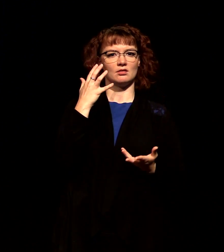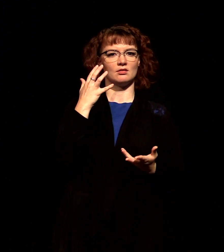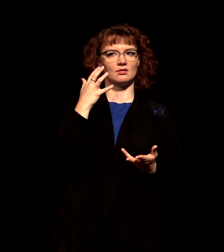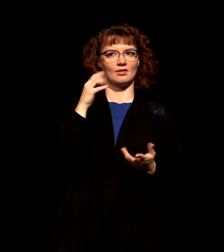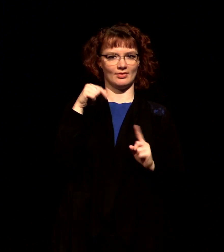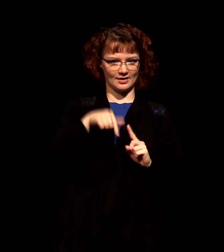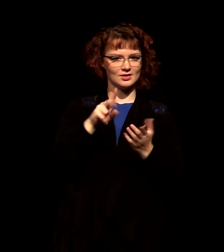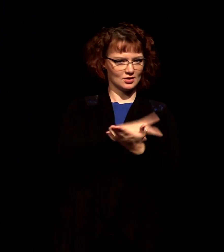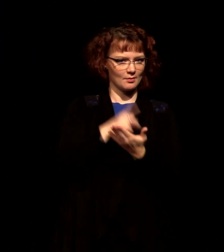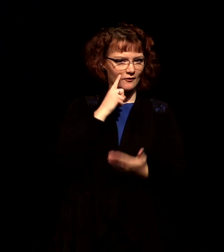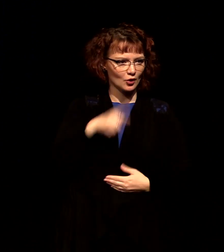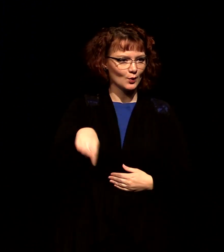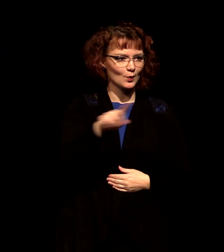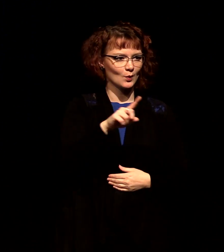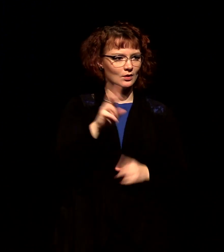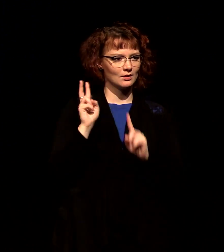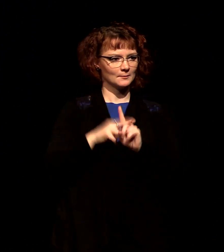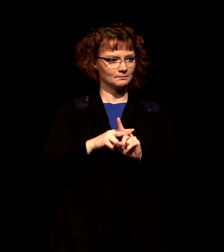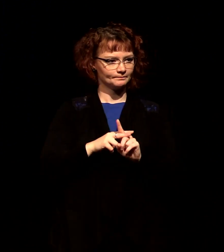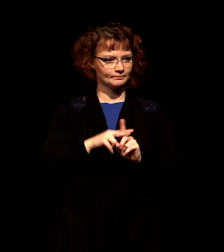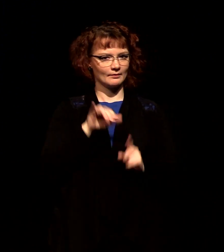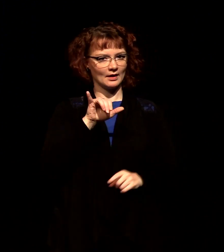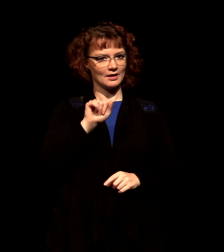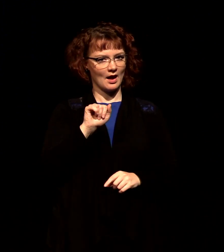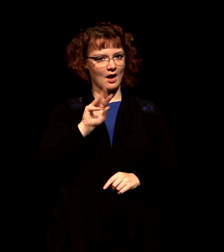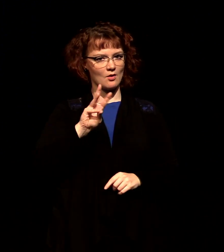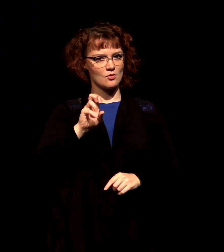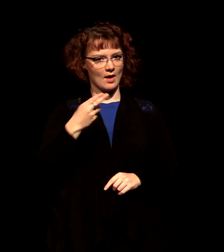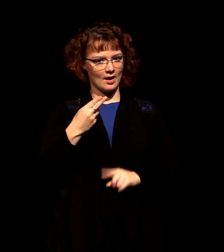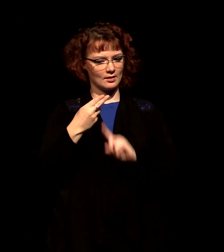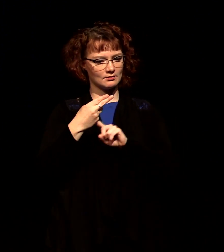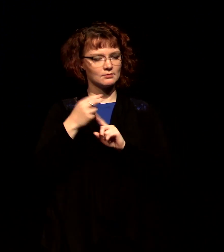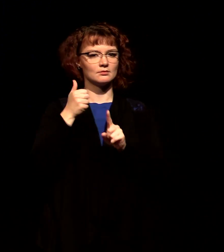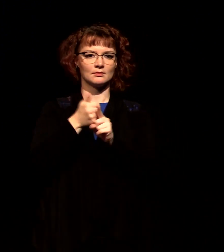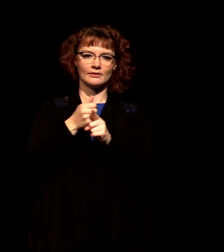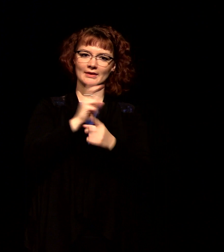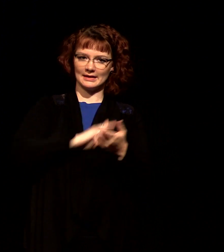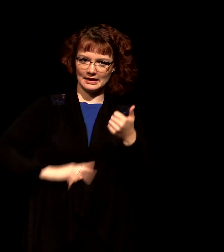Remember, Yahweh is king. He sits on the throne. He is